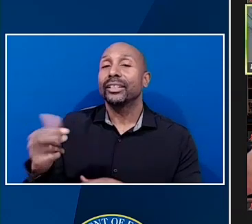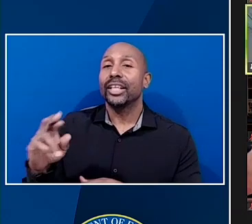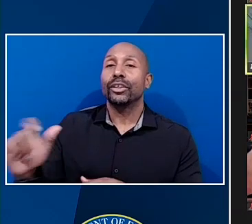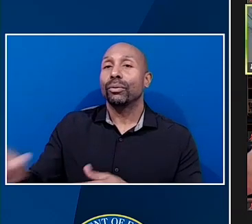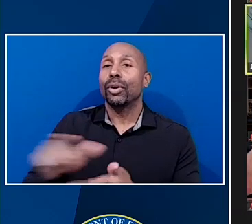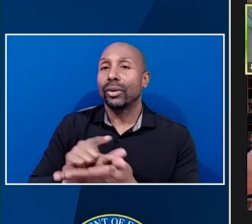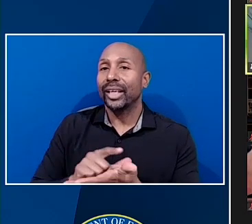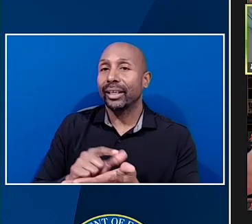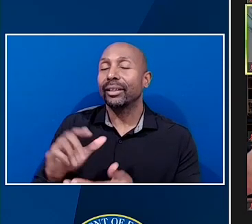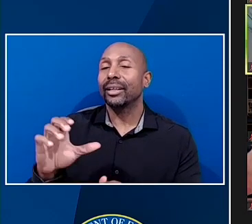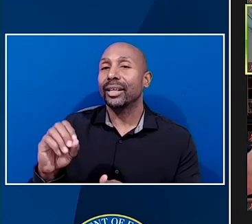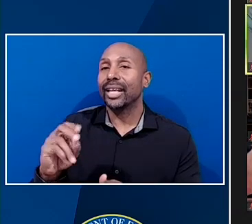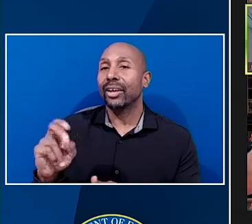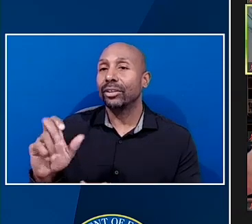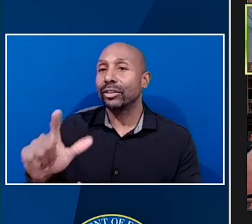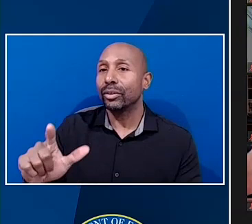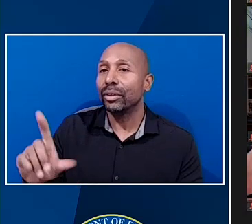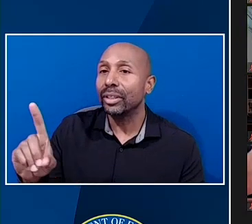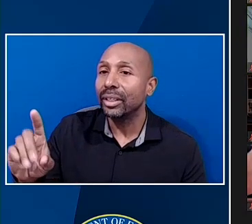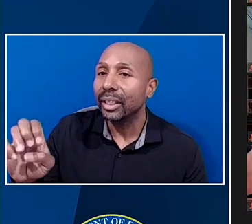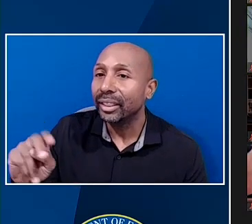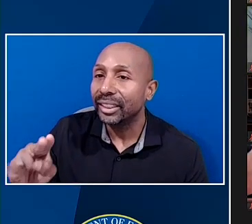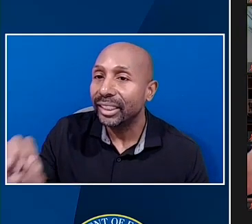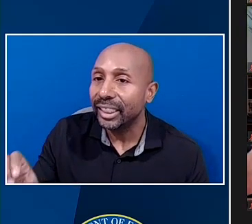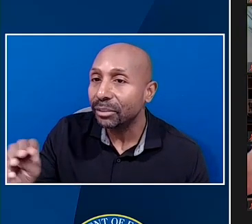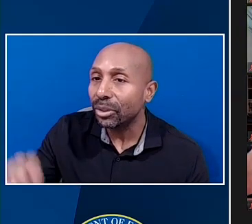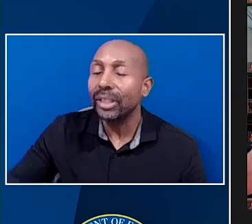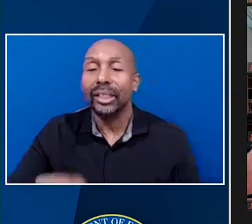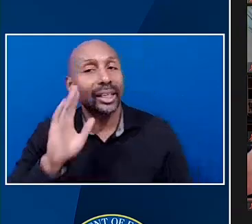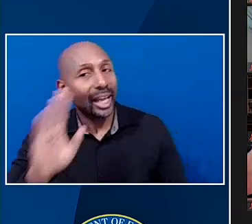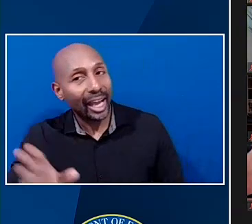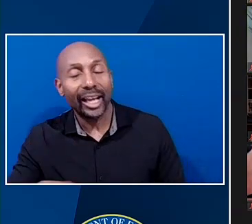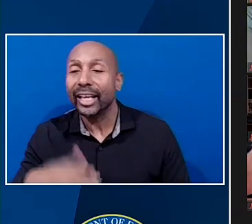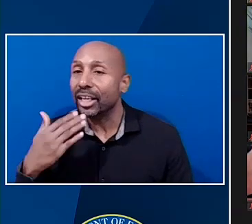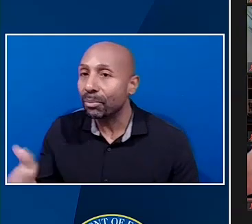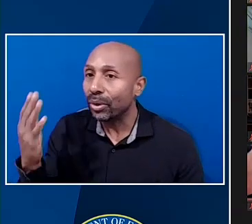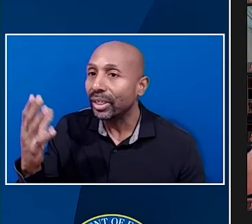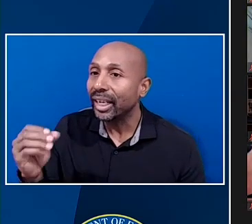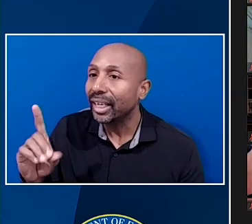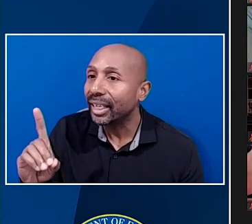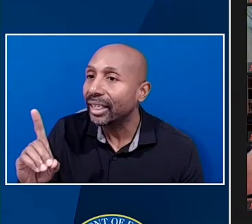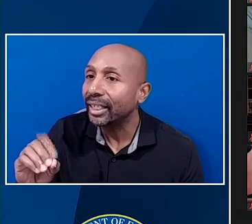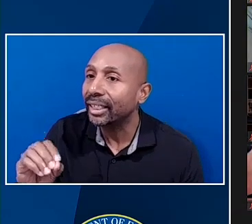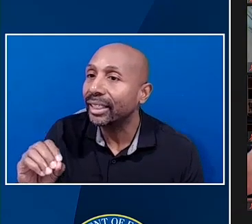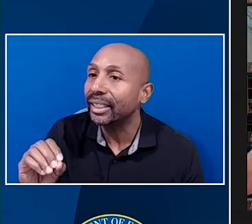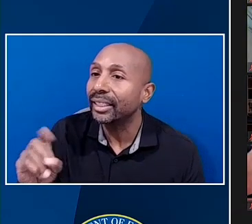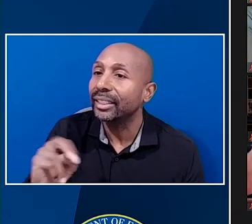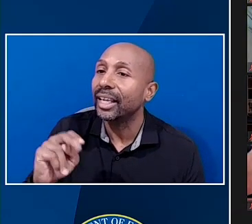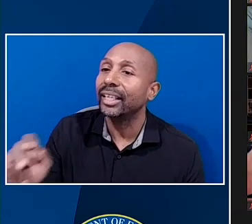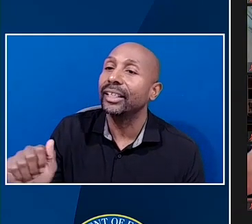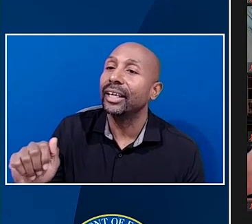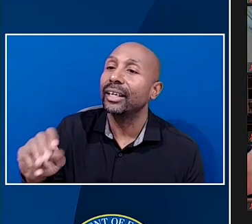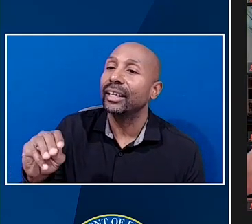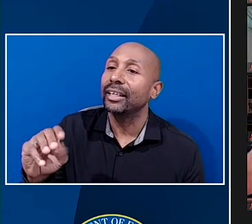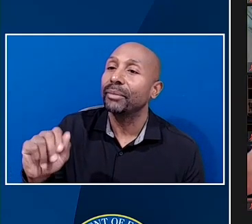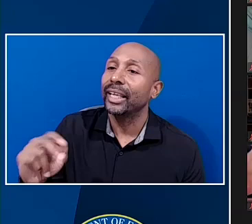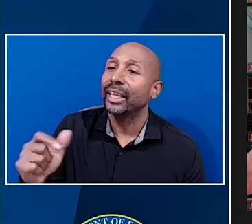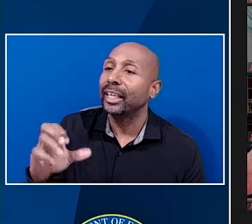Good morning, Denise. And Donna Mangold. Is Donna here? Good morning. Good morning, good morning. Okay.